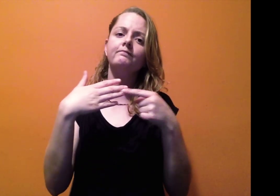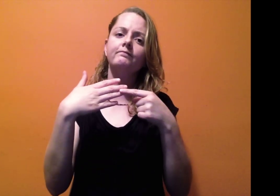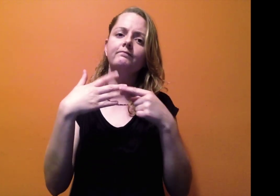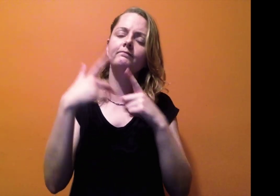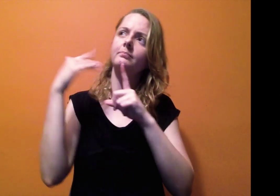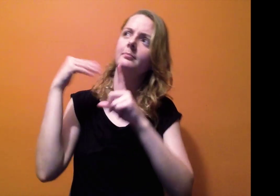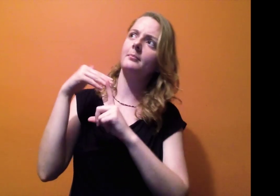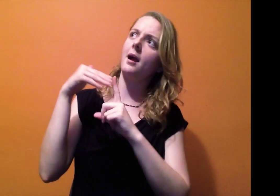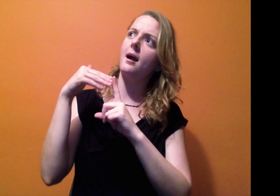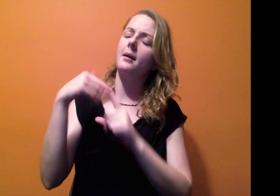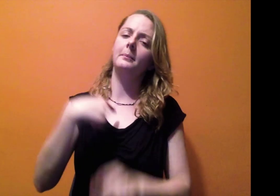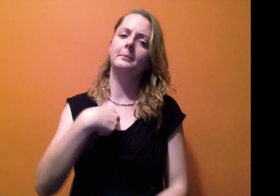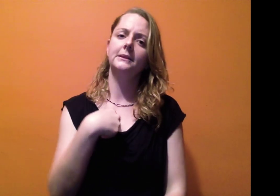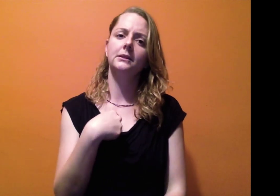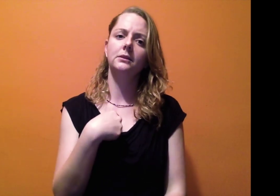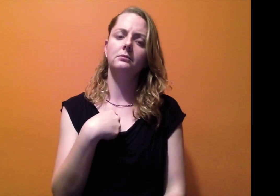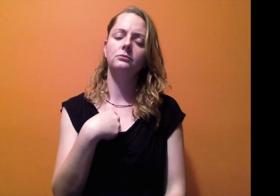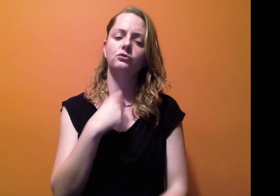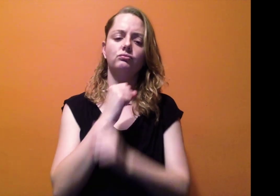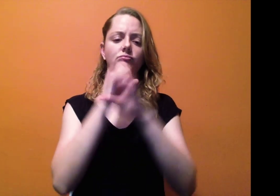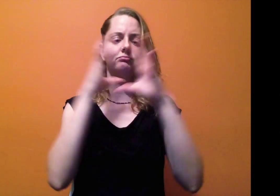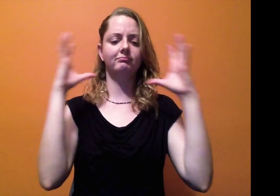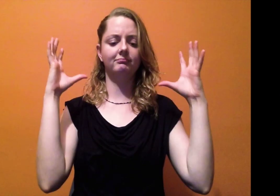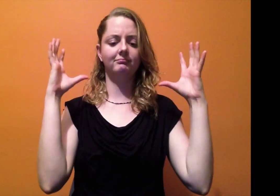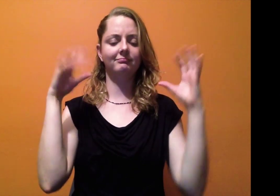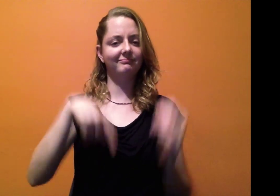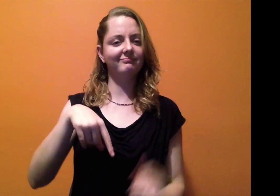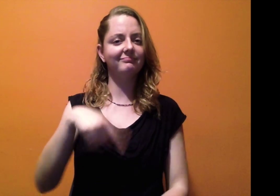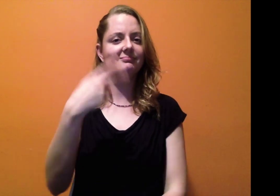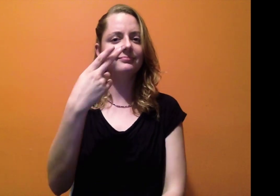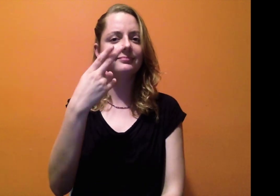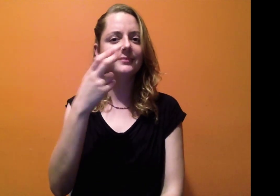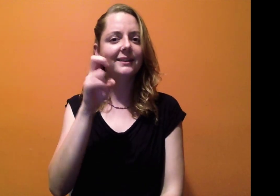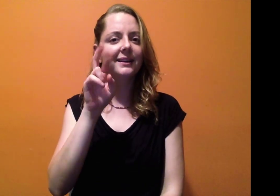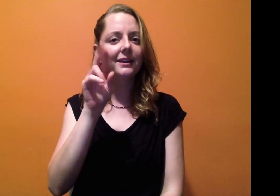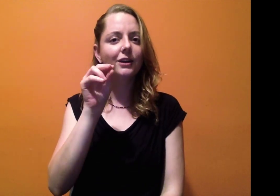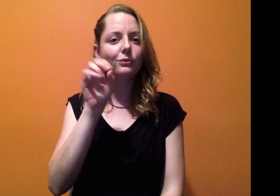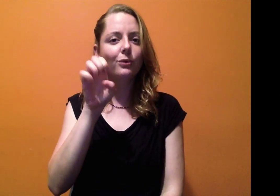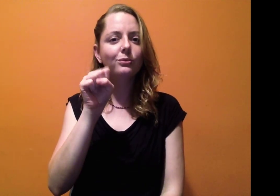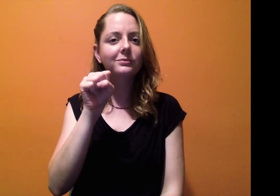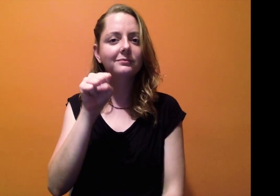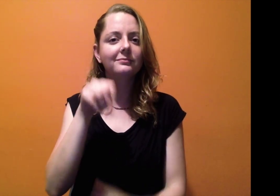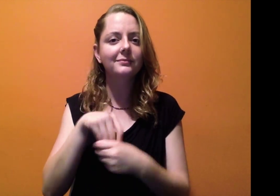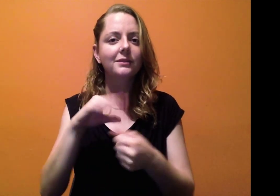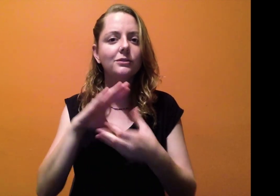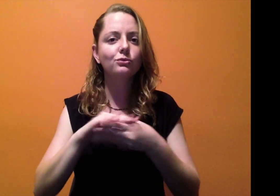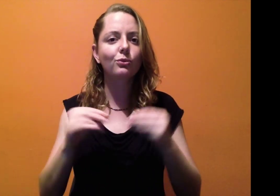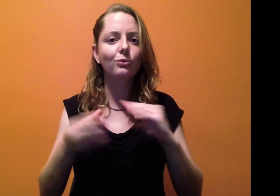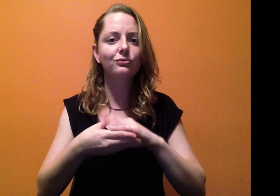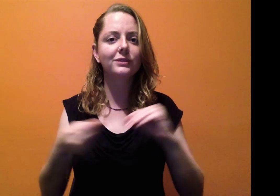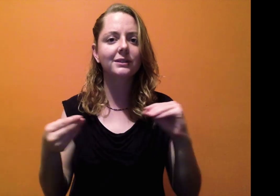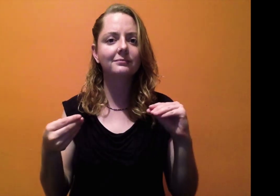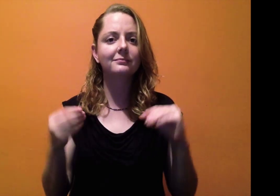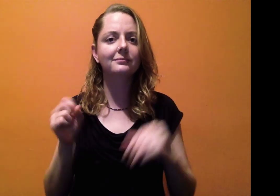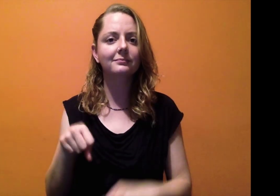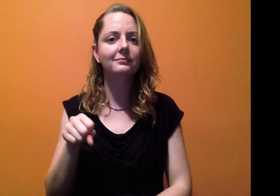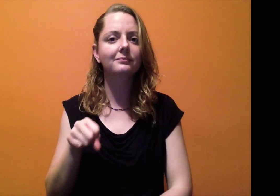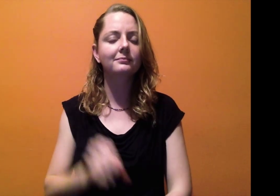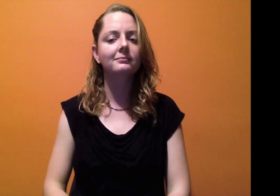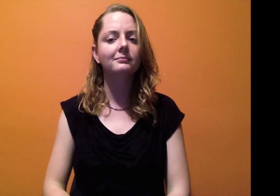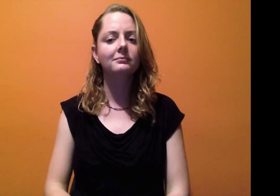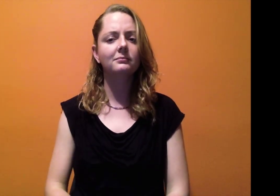to remind myself there are heroes in this story.